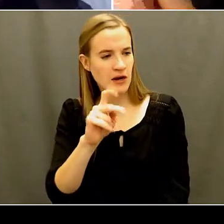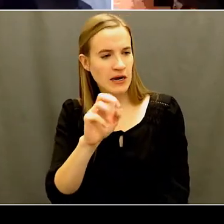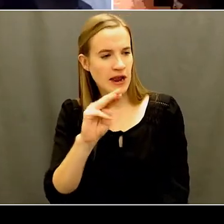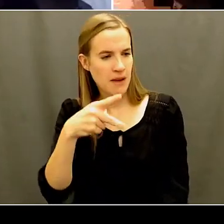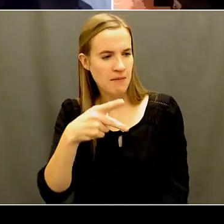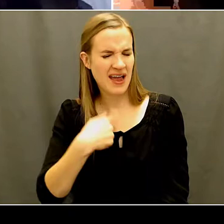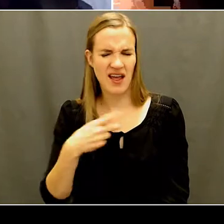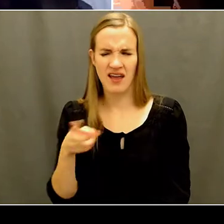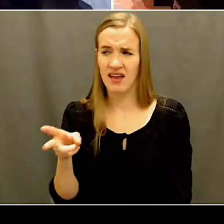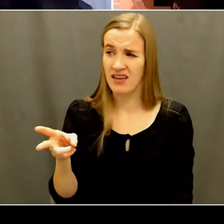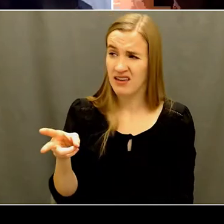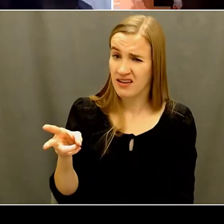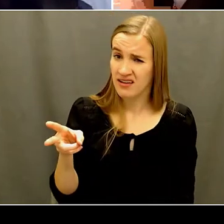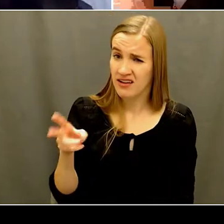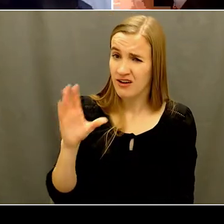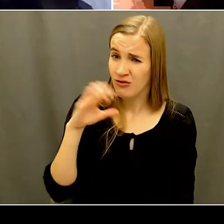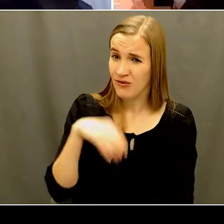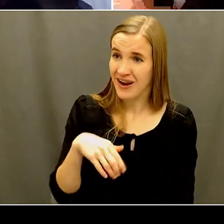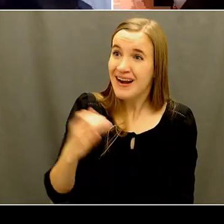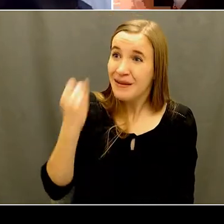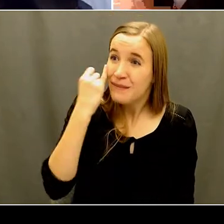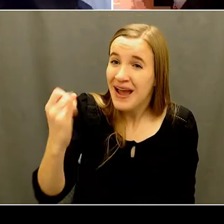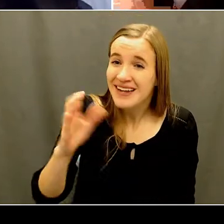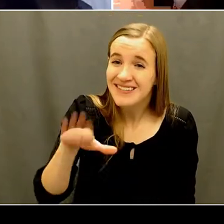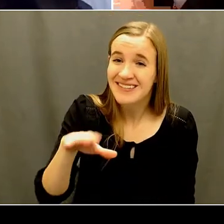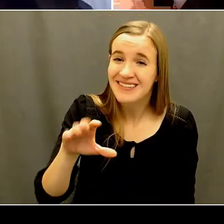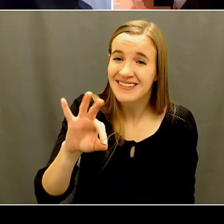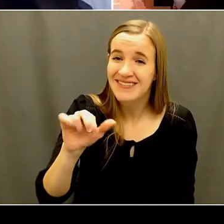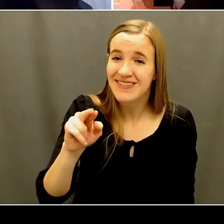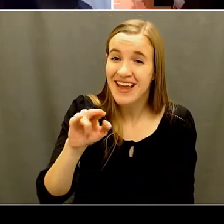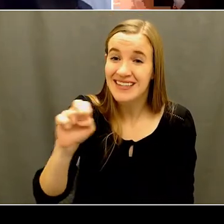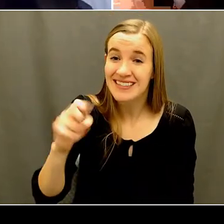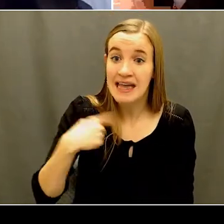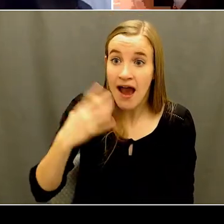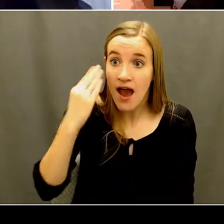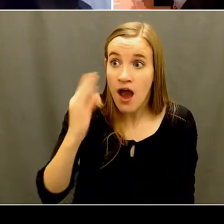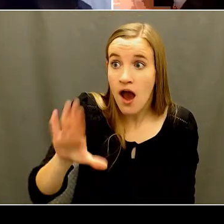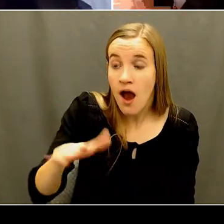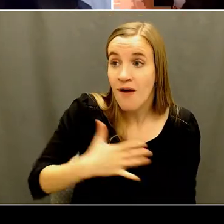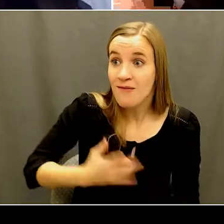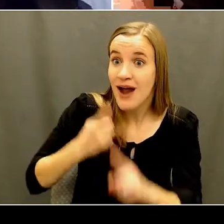Maria: Right. So I kind of wrote her off, you know, um, but I was wrong to do